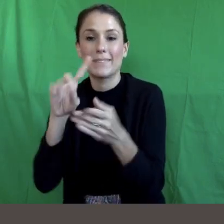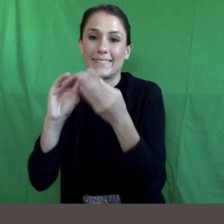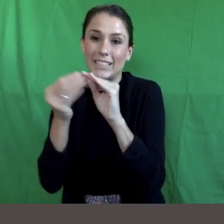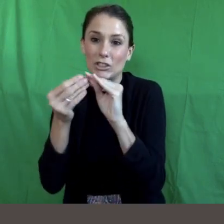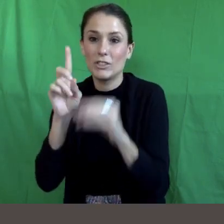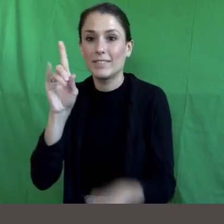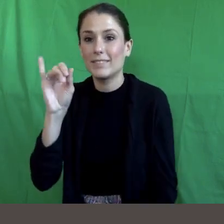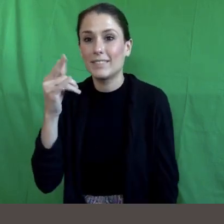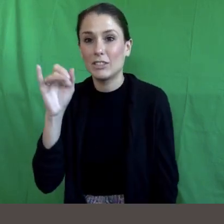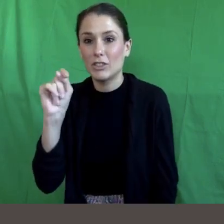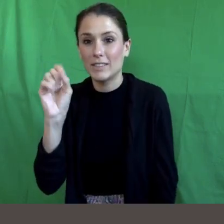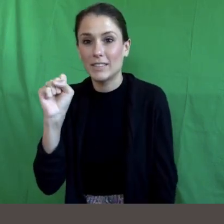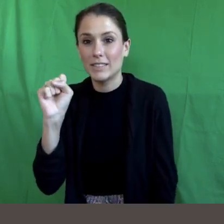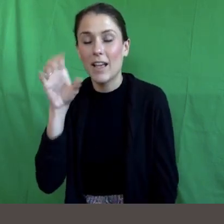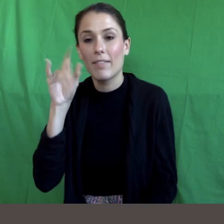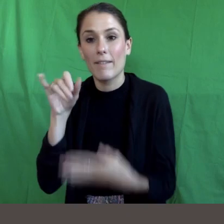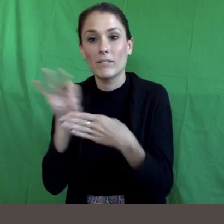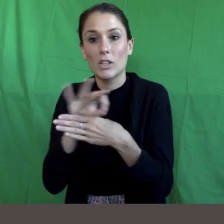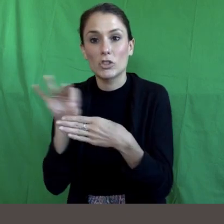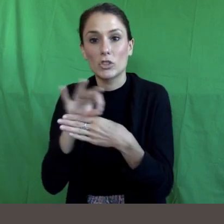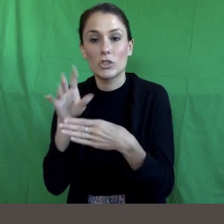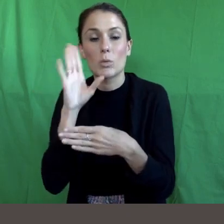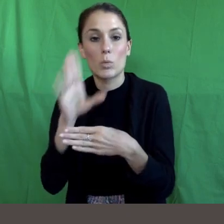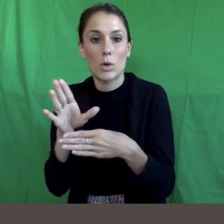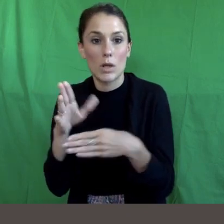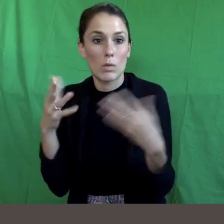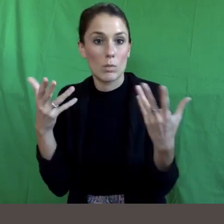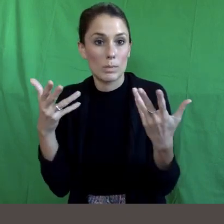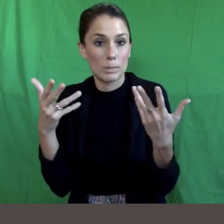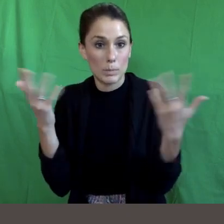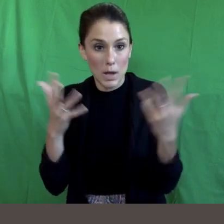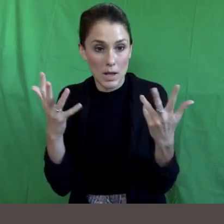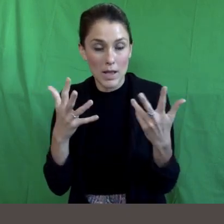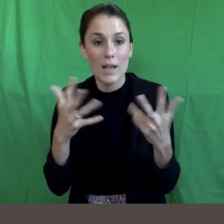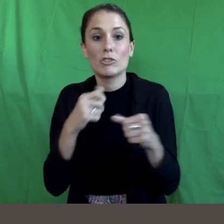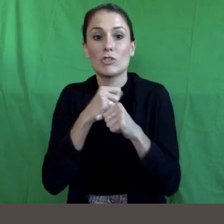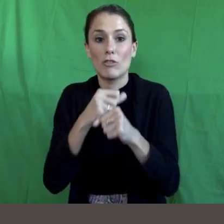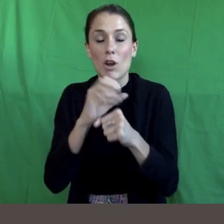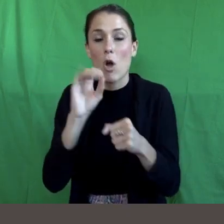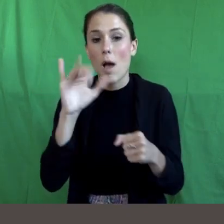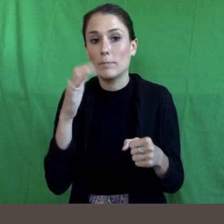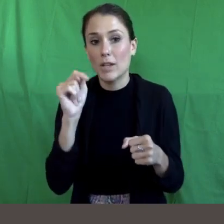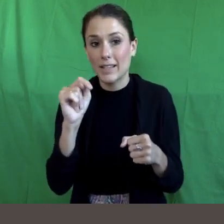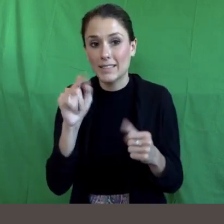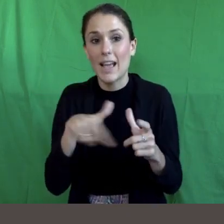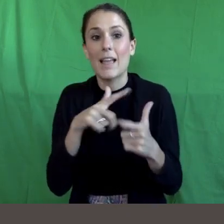In this case, digits is the generator function. When I call that function, what I'm going to get back is a generator object.